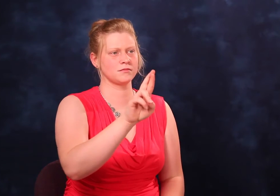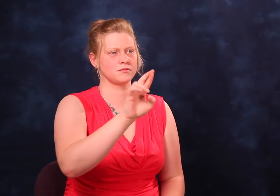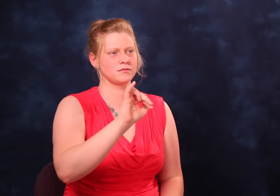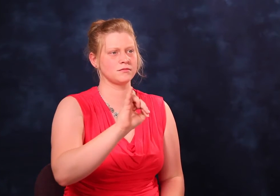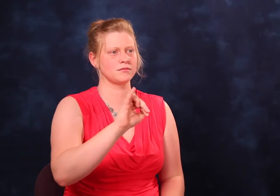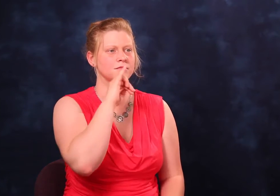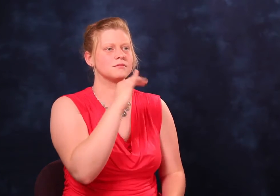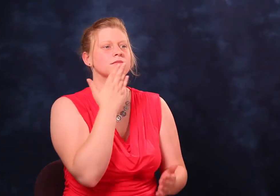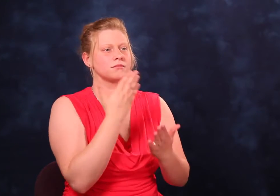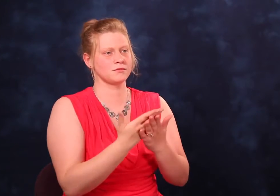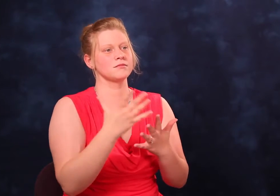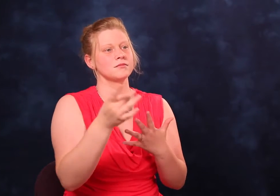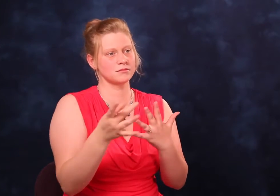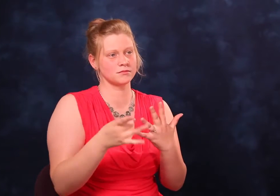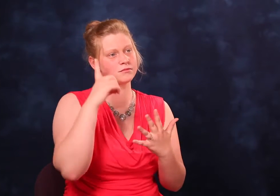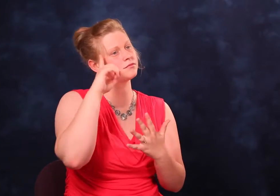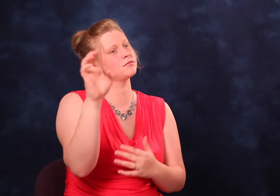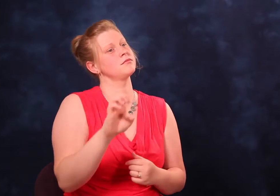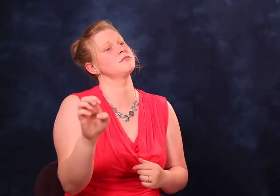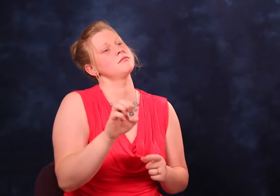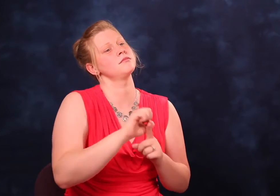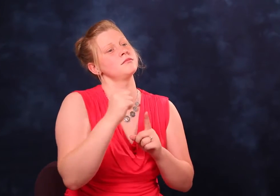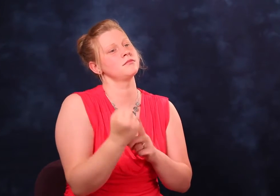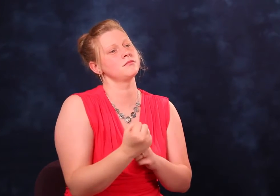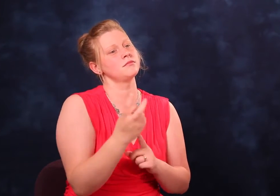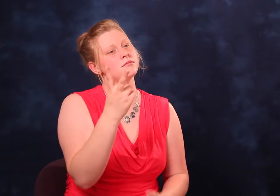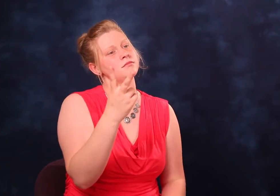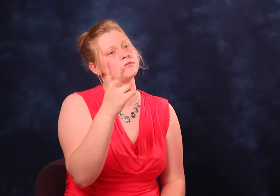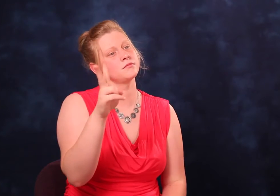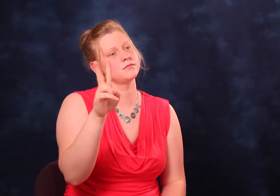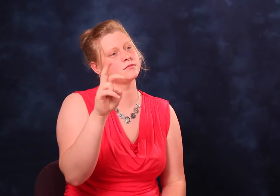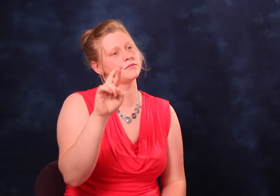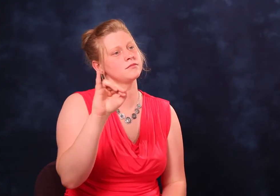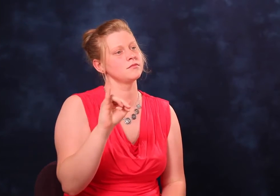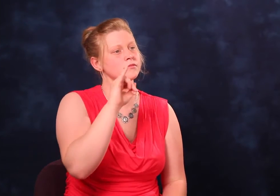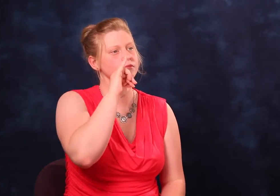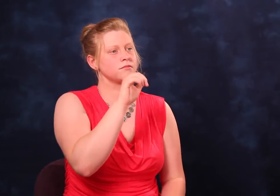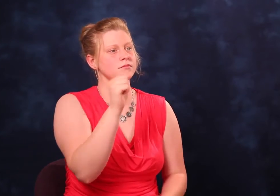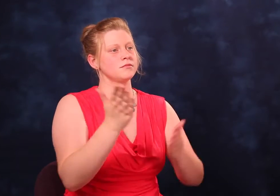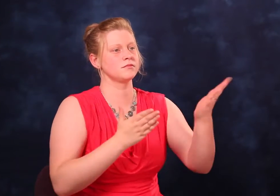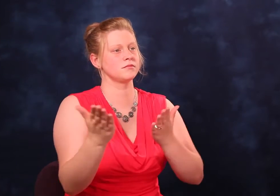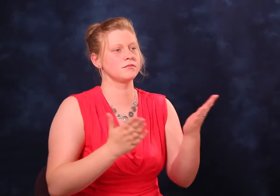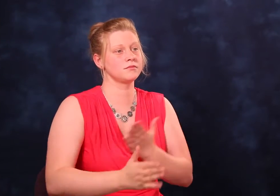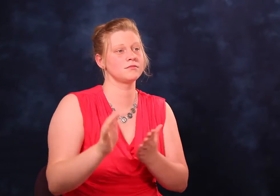or VRI is a good option for emergency situations. VRI is a service